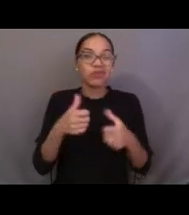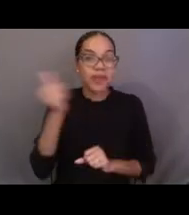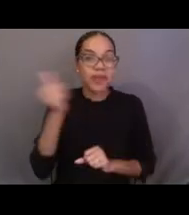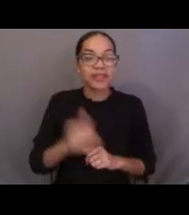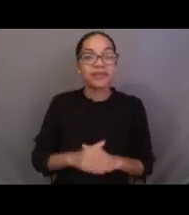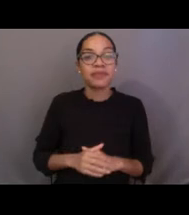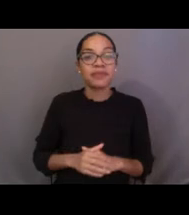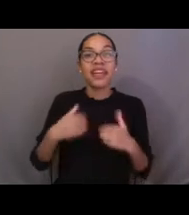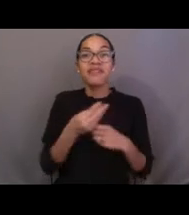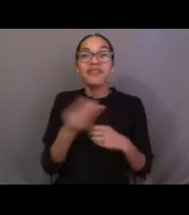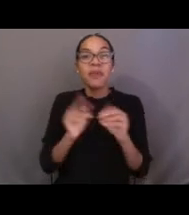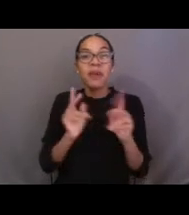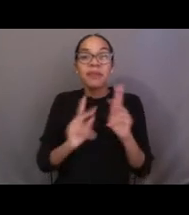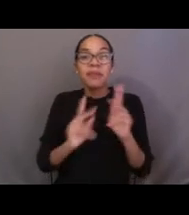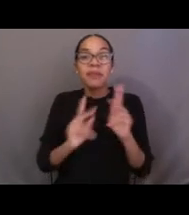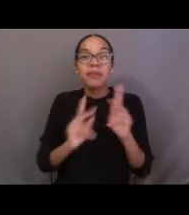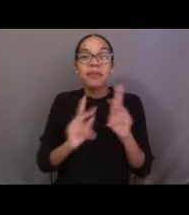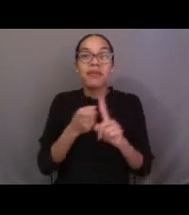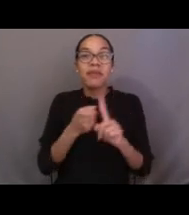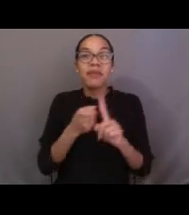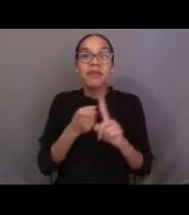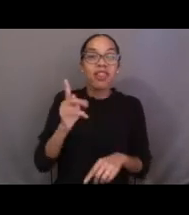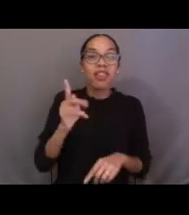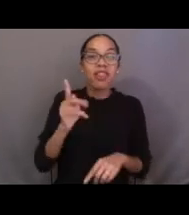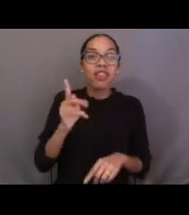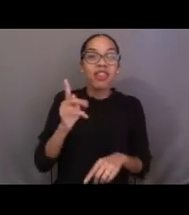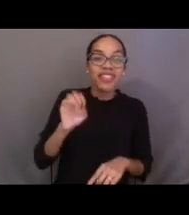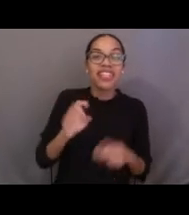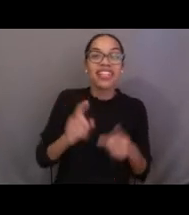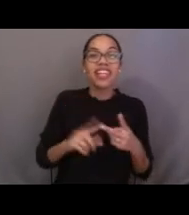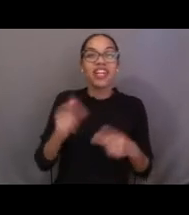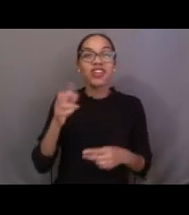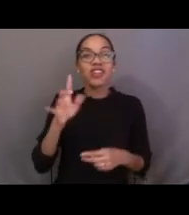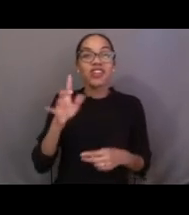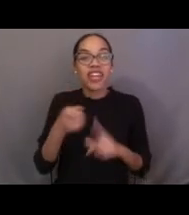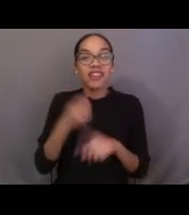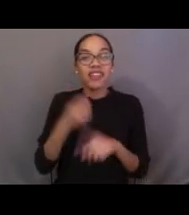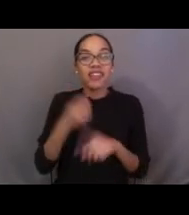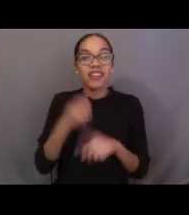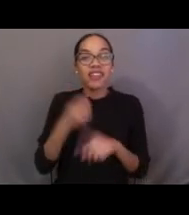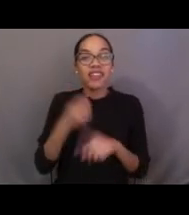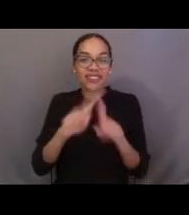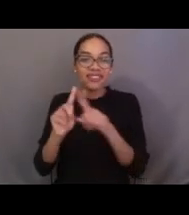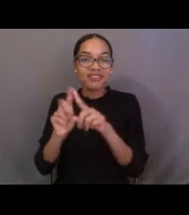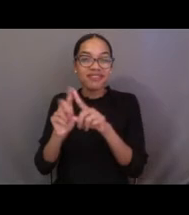Christie and Gradfri from Hawaii. So welcome everyone. All right, enough of me talking.